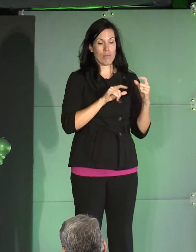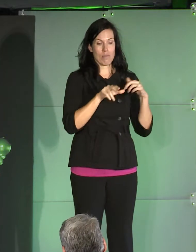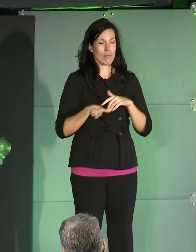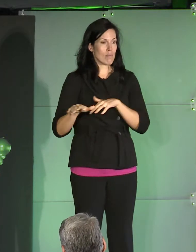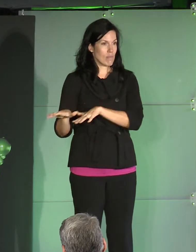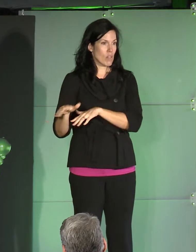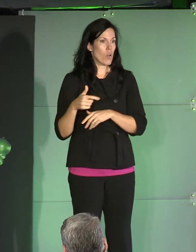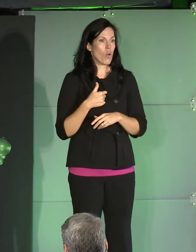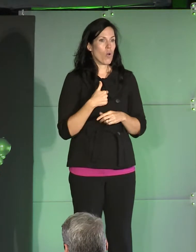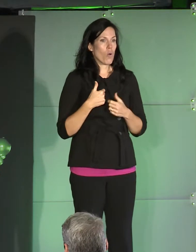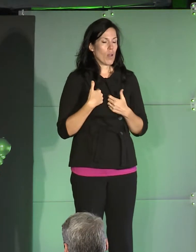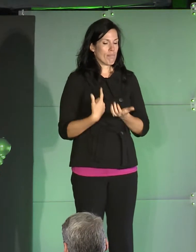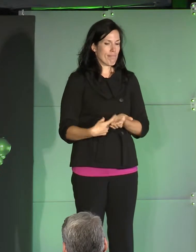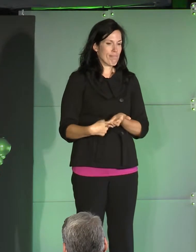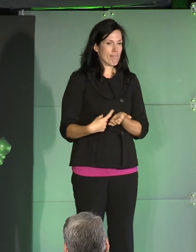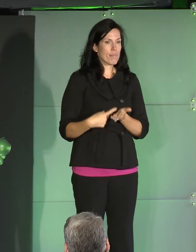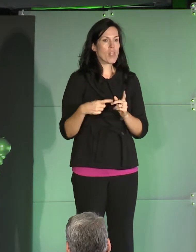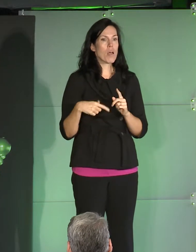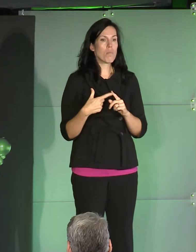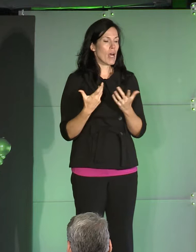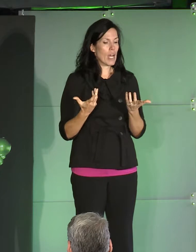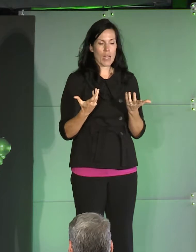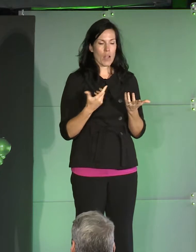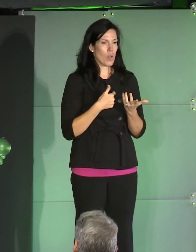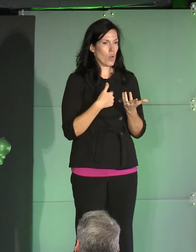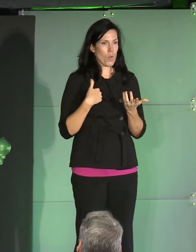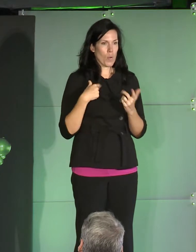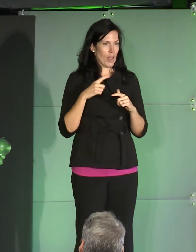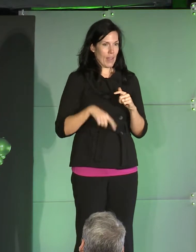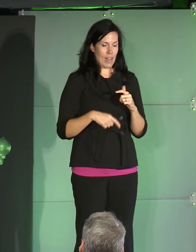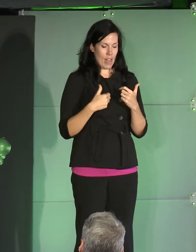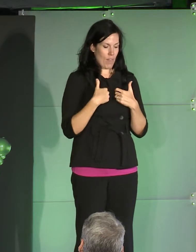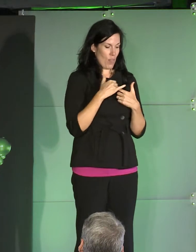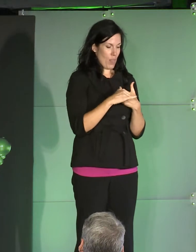we sort of had a dialogue about, well, no we can't take the production and centralize it elsewhere.